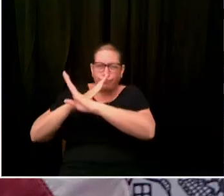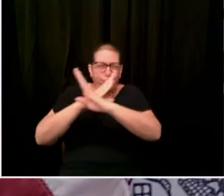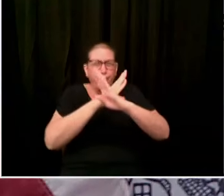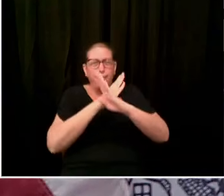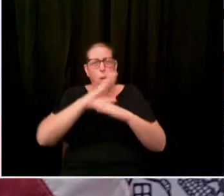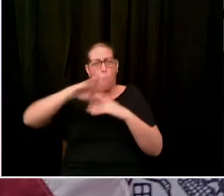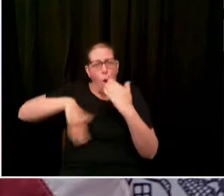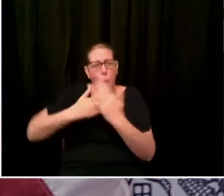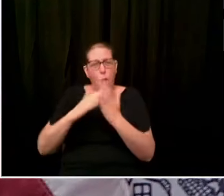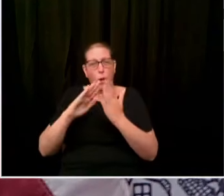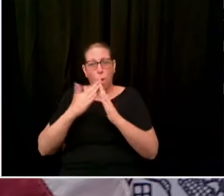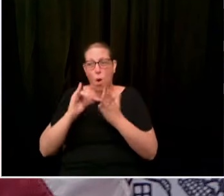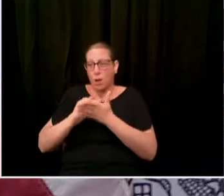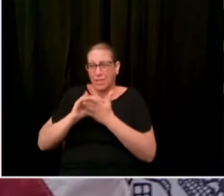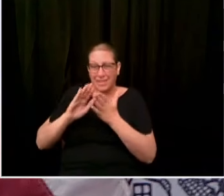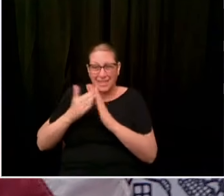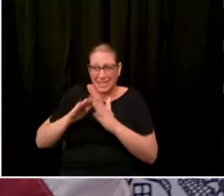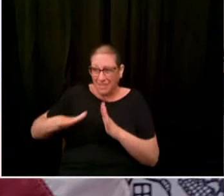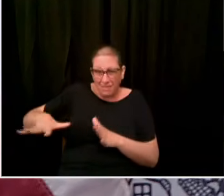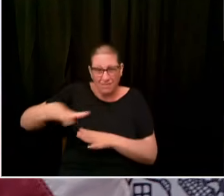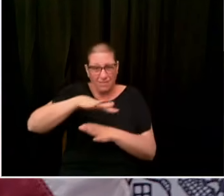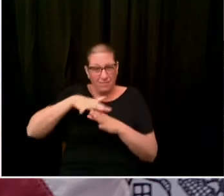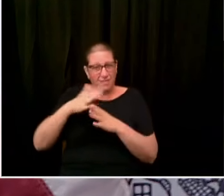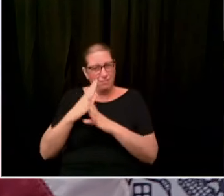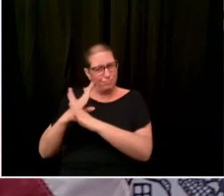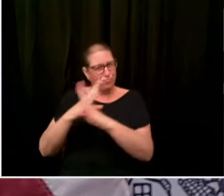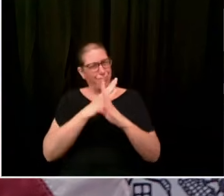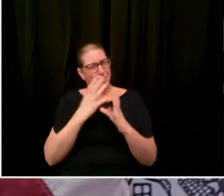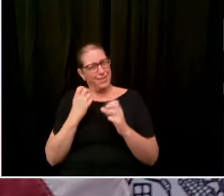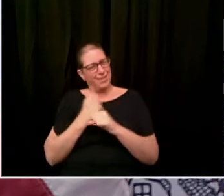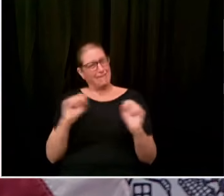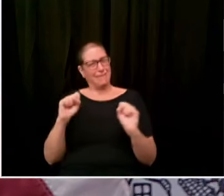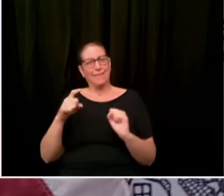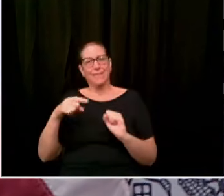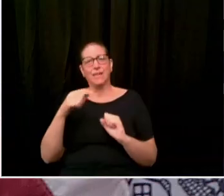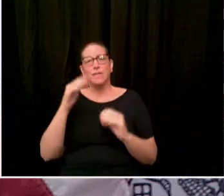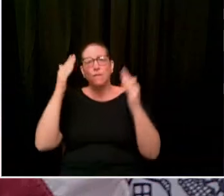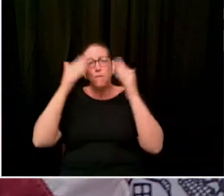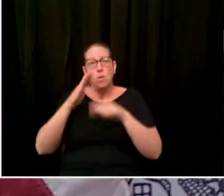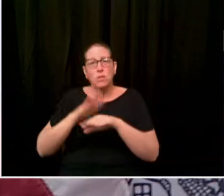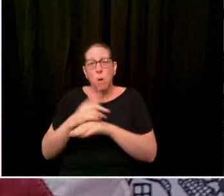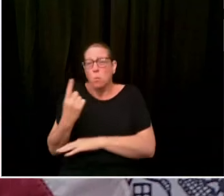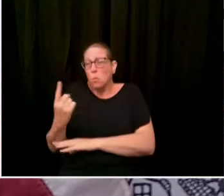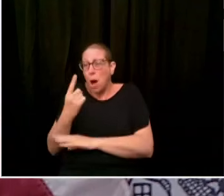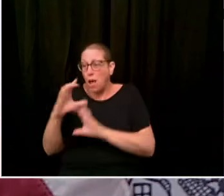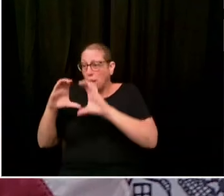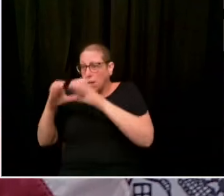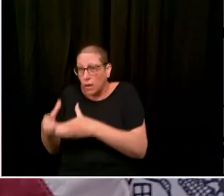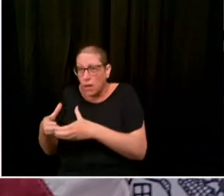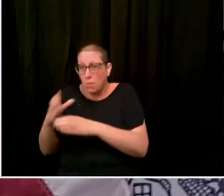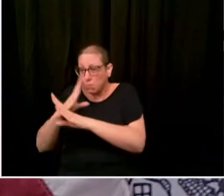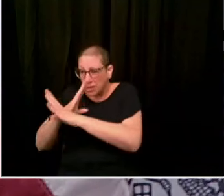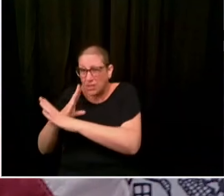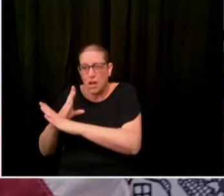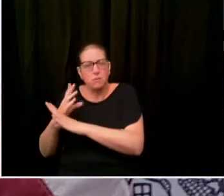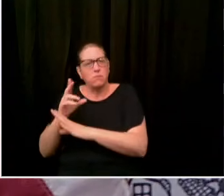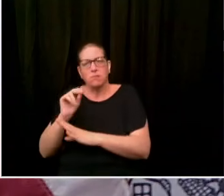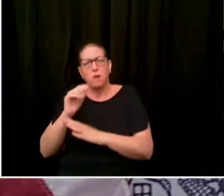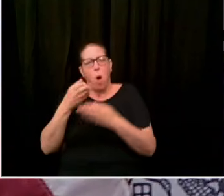ALL NEW YORKERS IS NOT ABOUT ONE PERSONALITY OR ANOTHER. IT IS ABOUT A HUGE TEAM THAT NEEDS TO WORK TOGETHER AS A TEAM TO PROTECT THE PEOPLE OF NEW